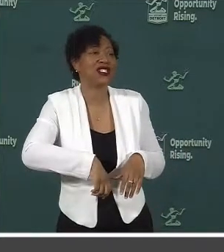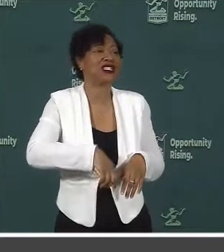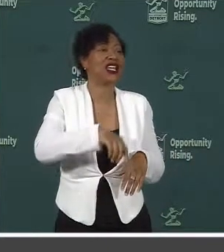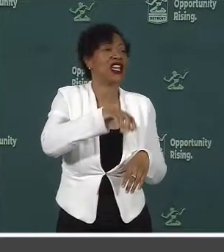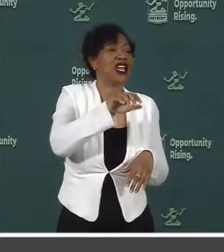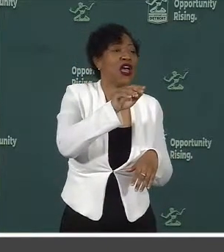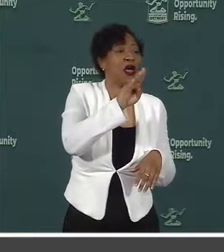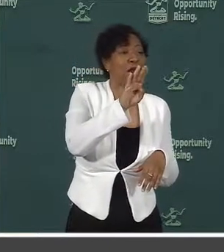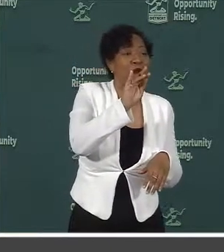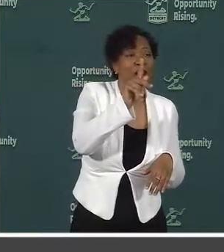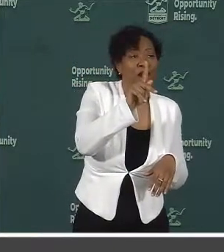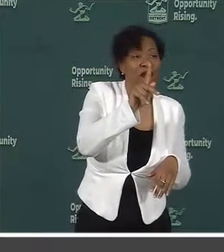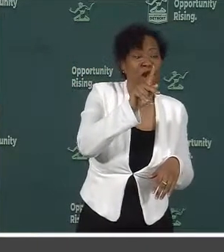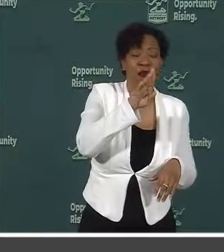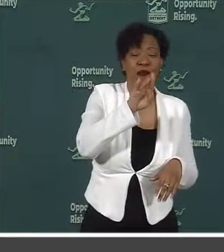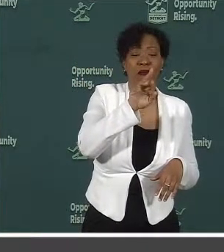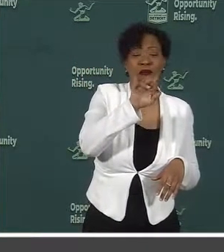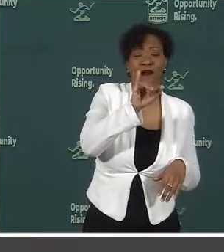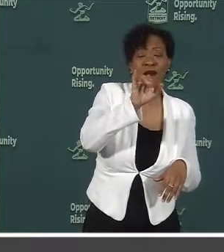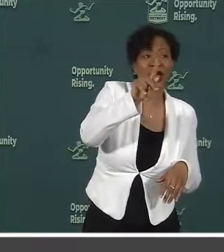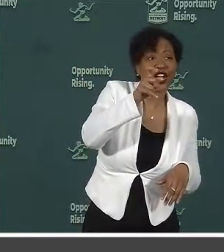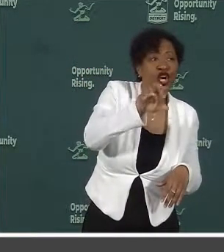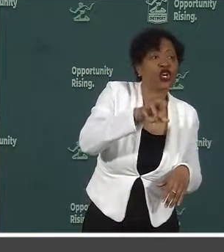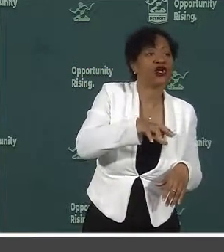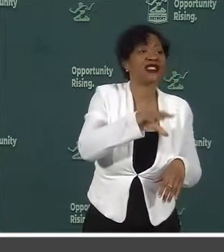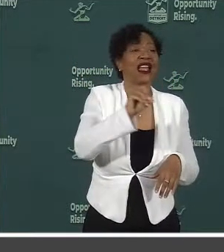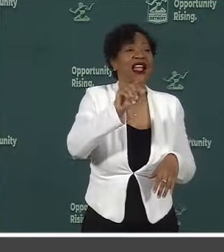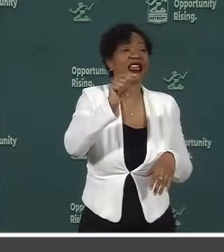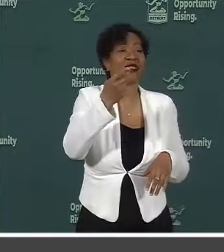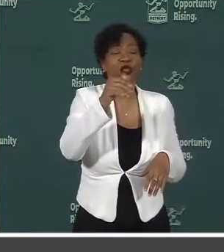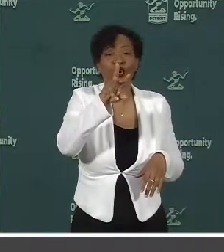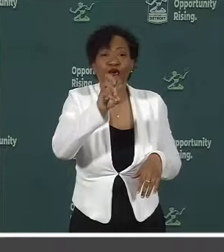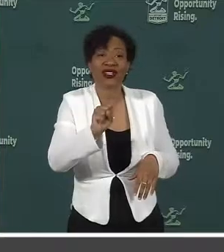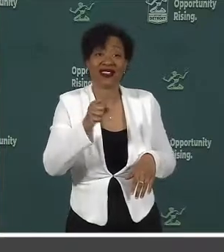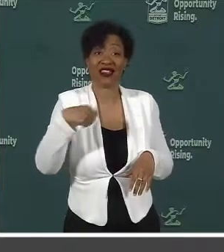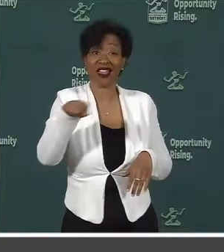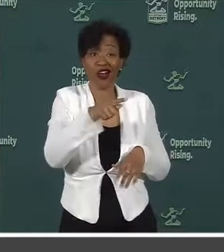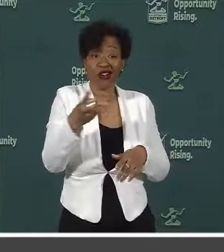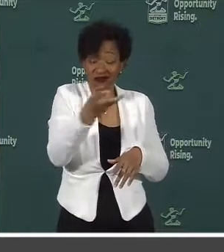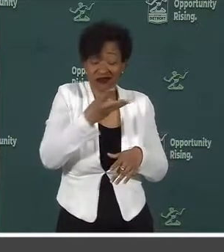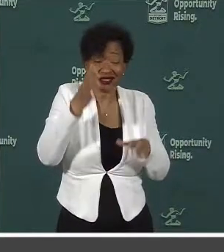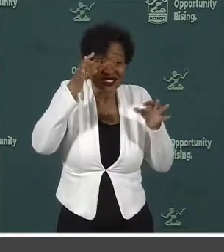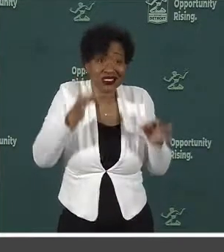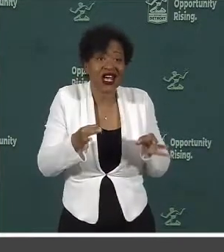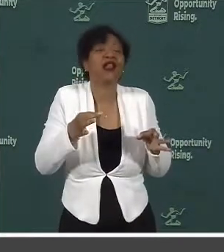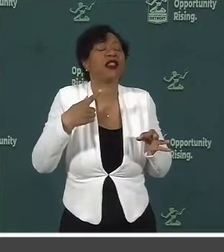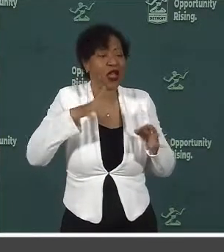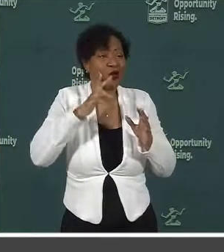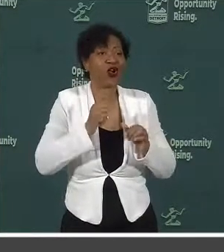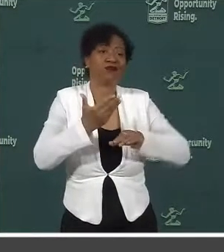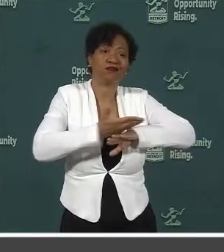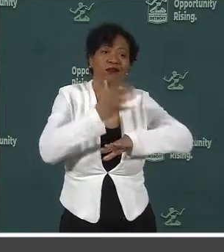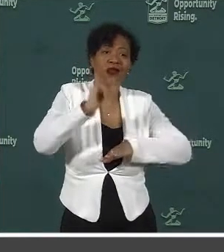REBUILD THIS BUILDING AND NETWORK IS ABOUT TO START DAVID TO IN THE ROXBURY GROUP CAME TO